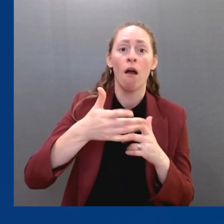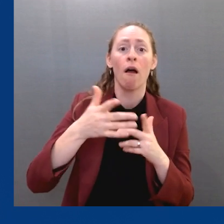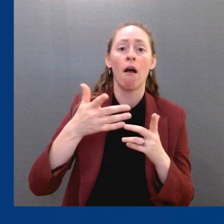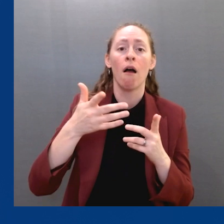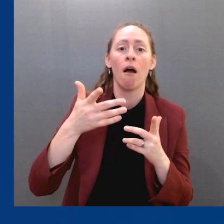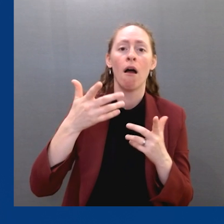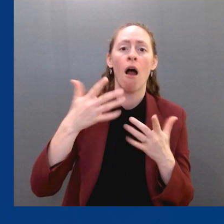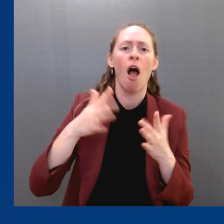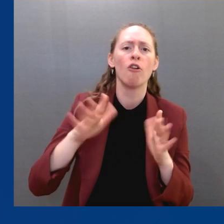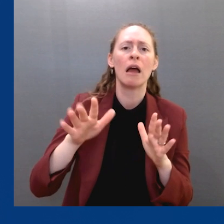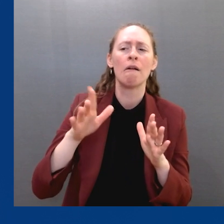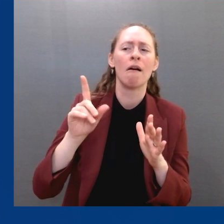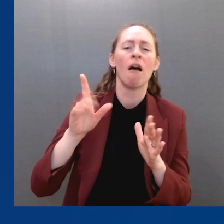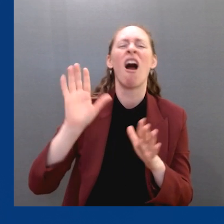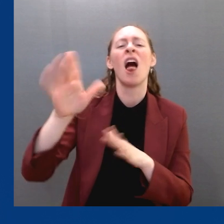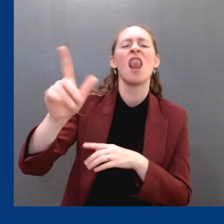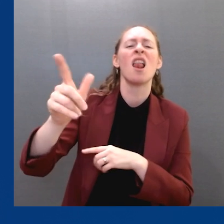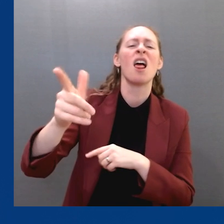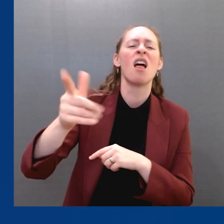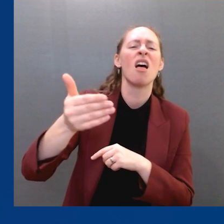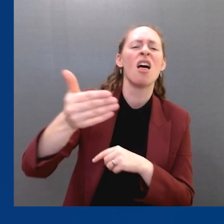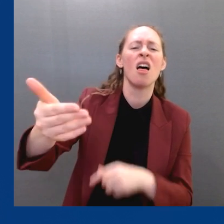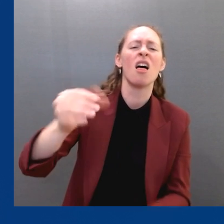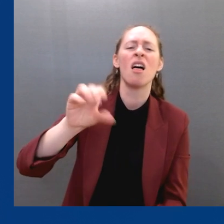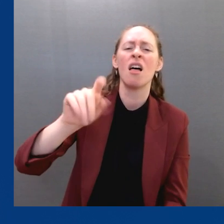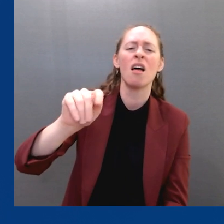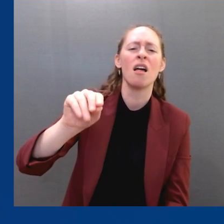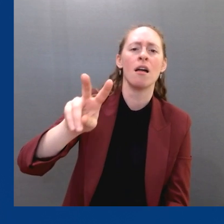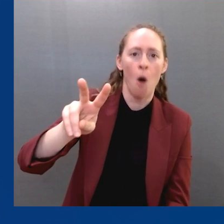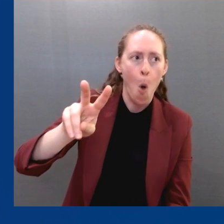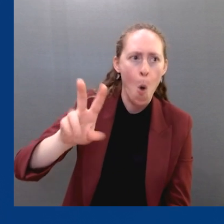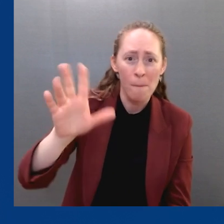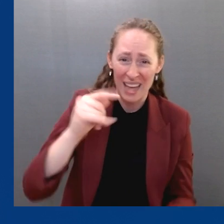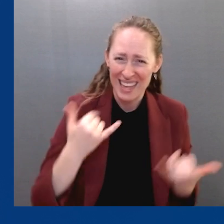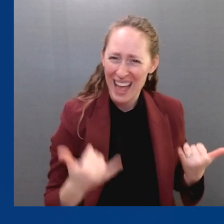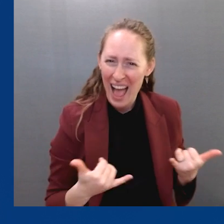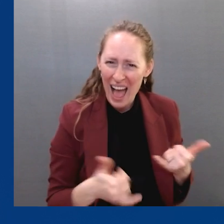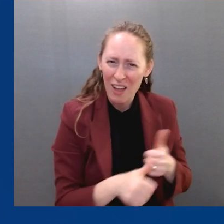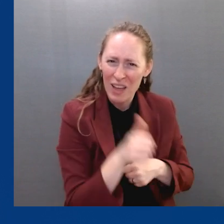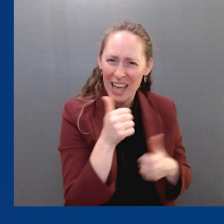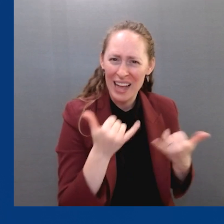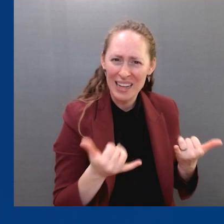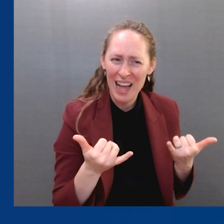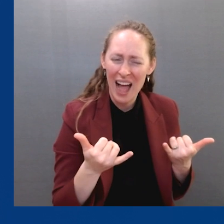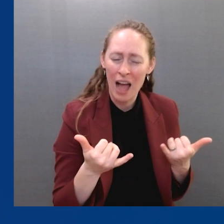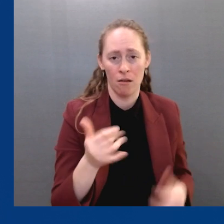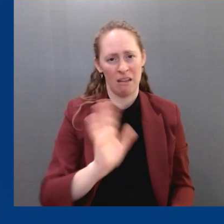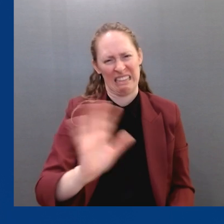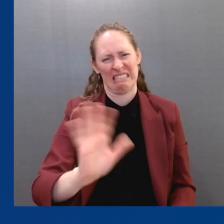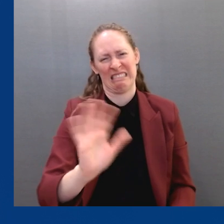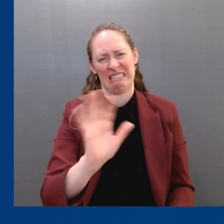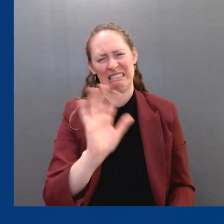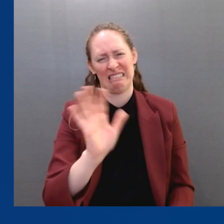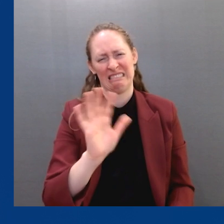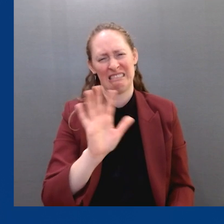when in fact their risk is in the moment is not a good plan. And so we really do want to say, now get your boost.